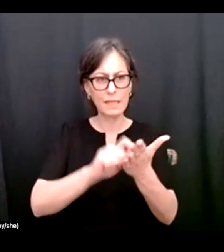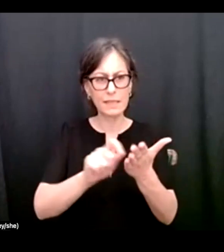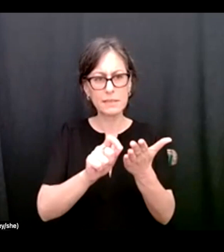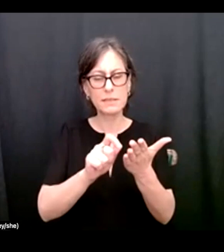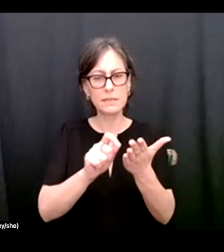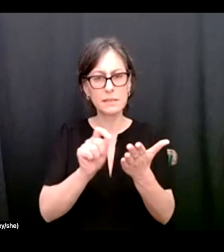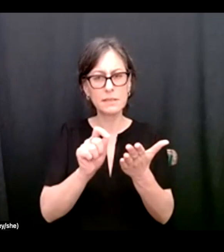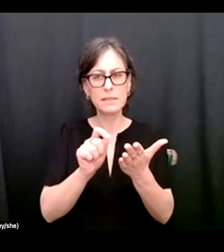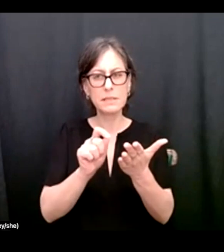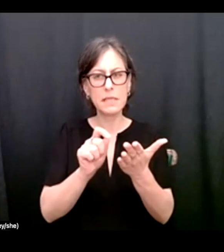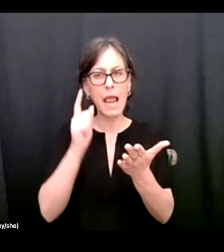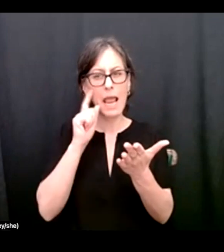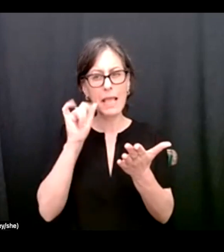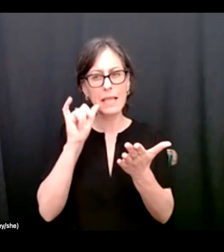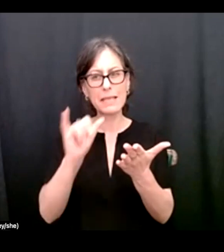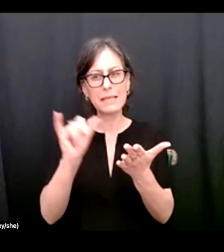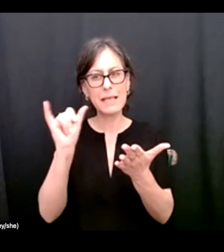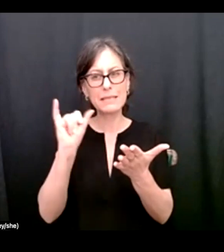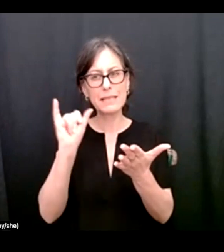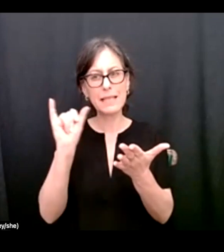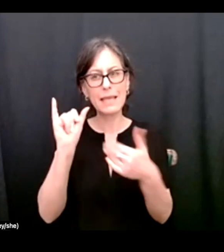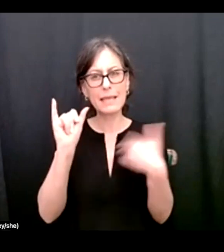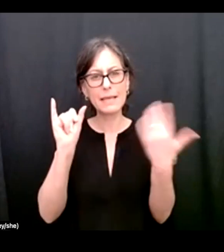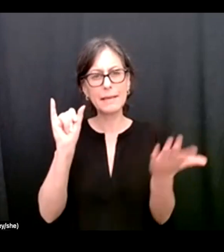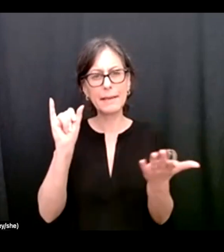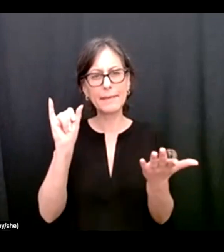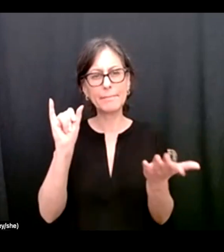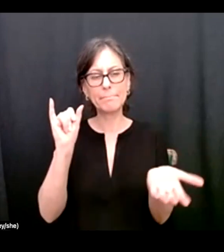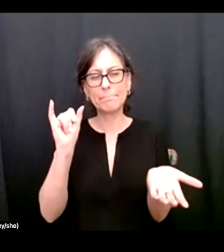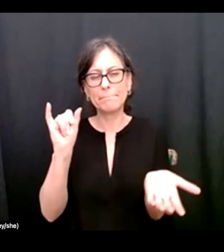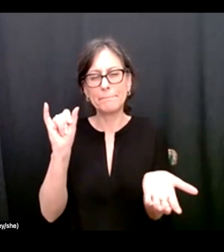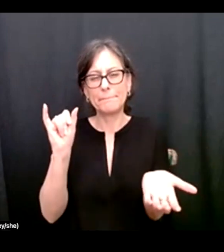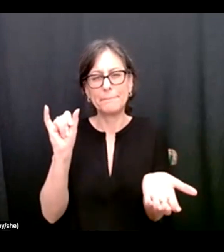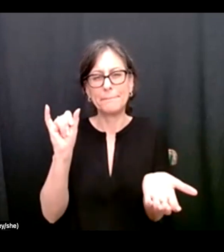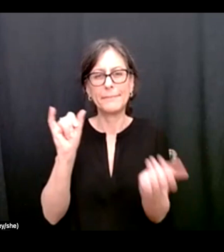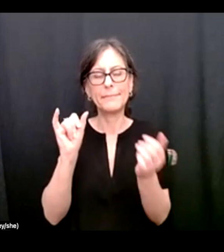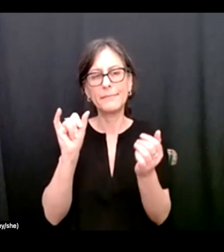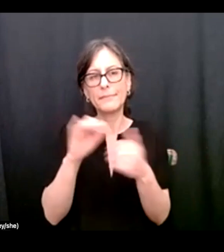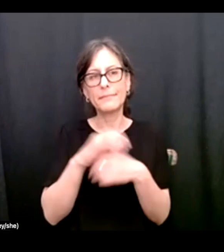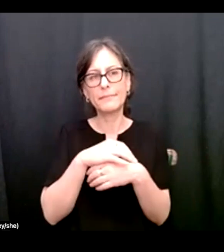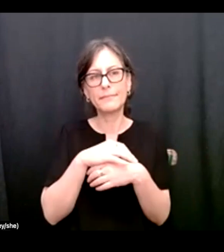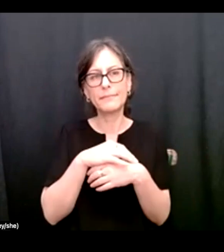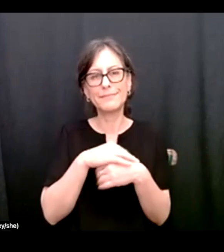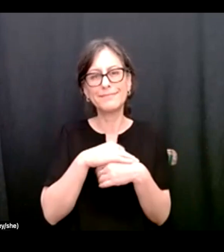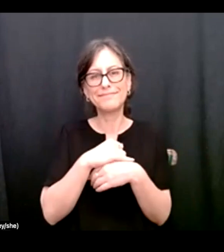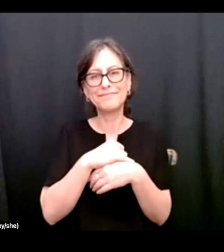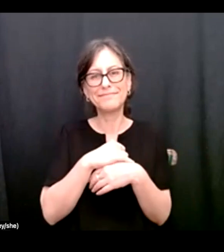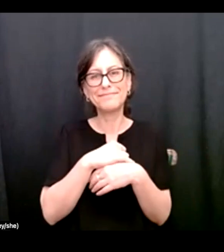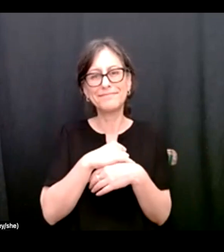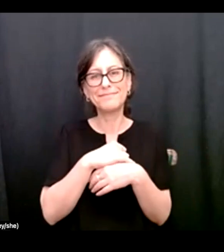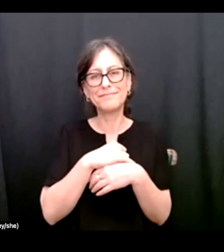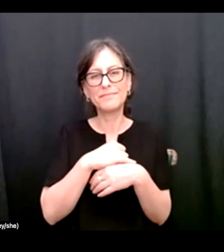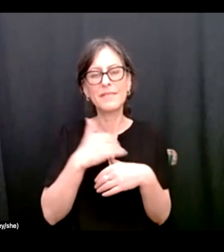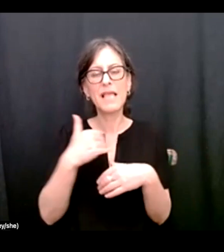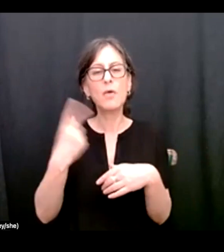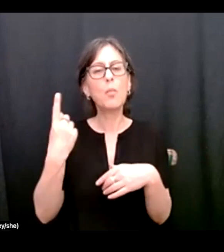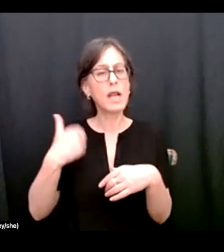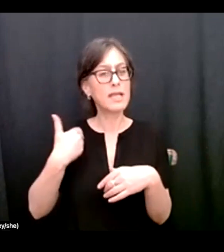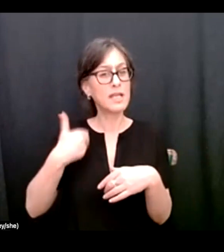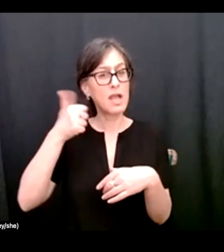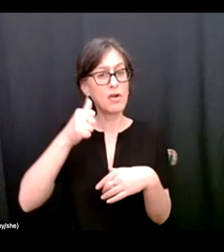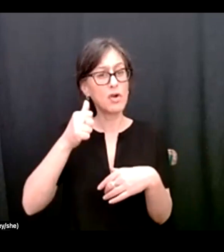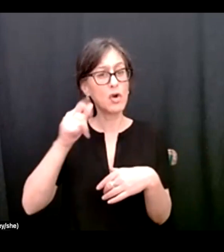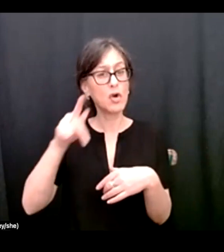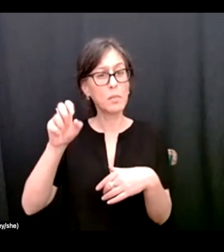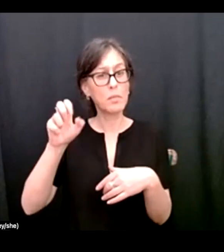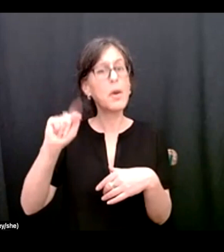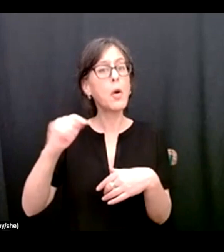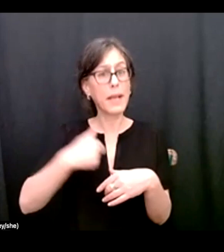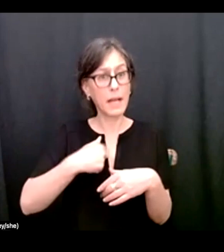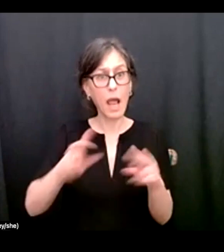Um, I think it's like there's a kind of like a younger poet I really admire who